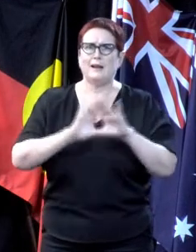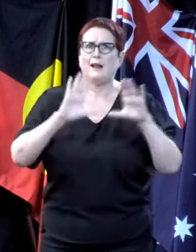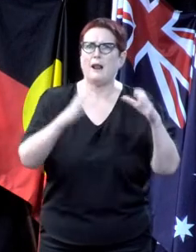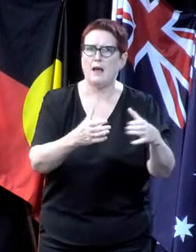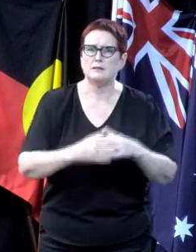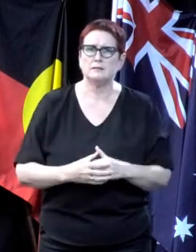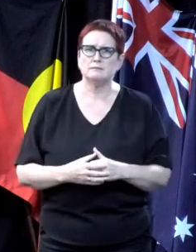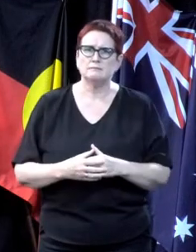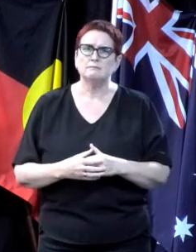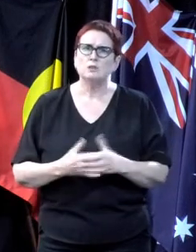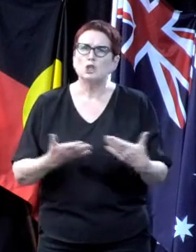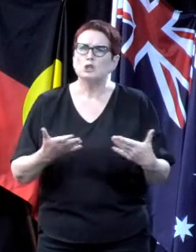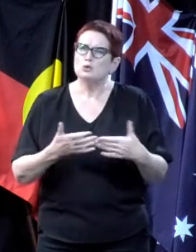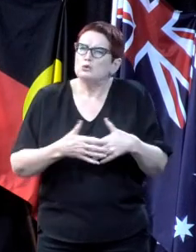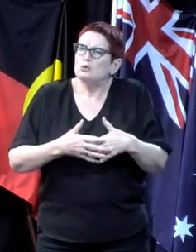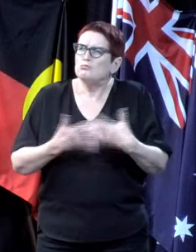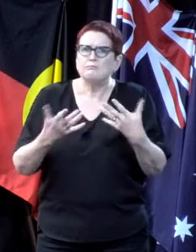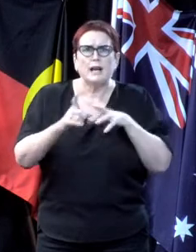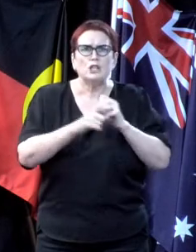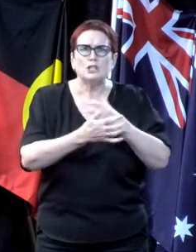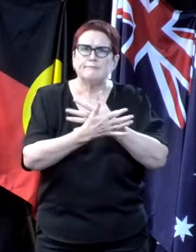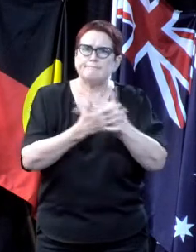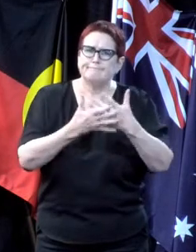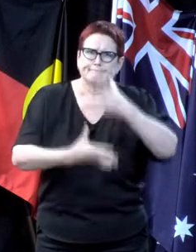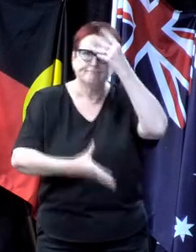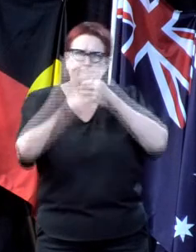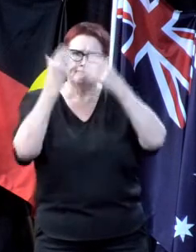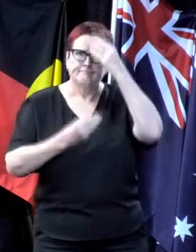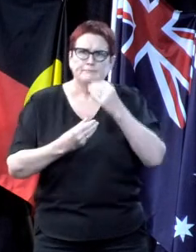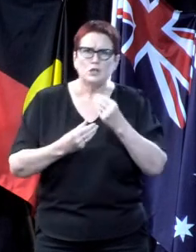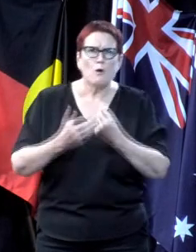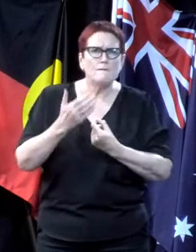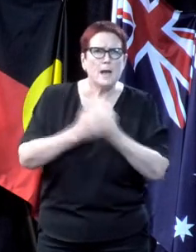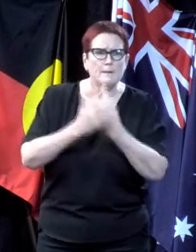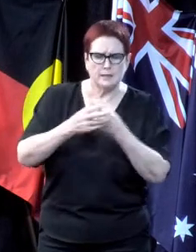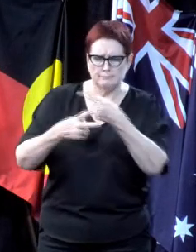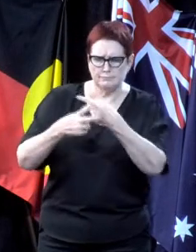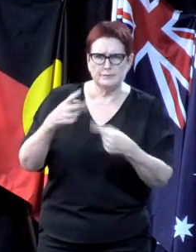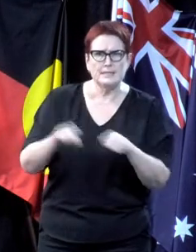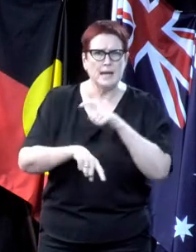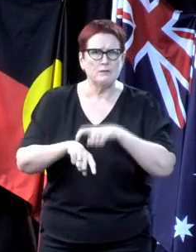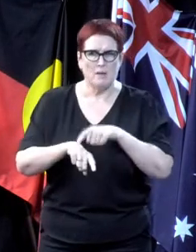well. So there was a number of agendas rolling at the same time and this one really fitted in really well. Thank you. Ms Fenoglio?